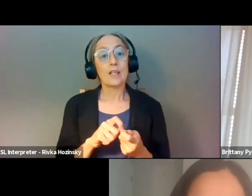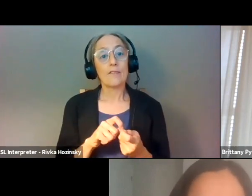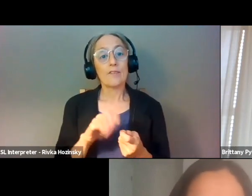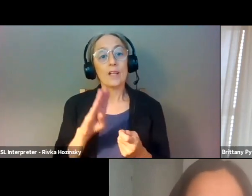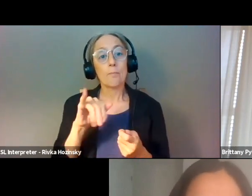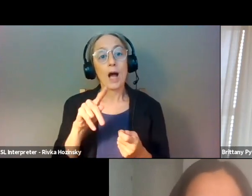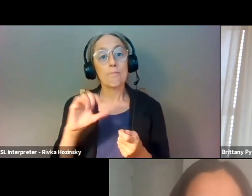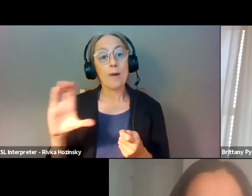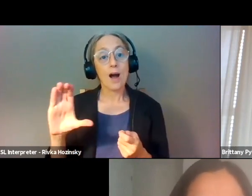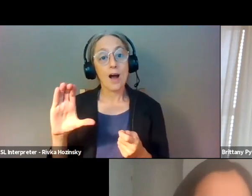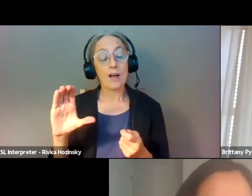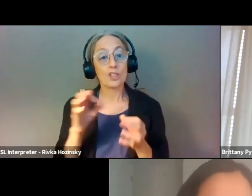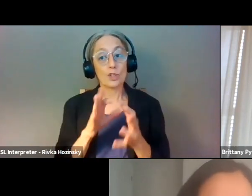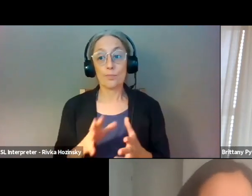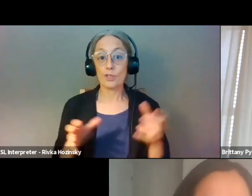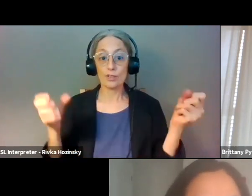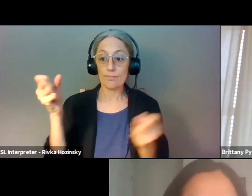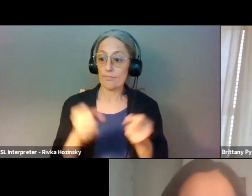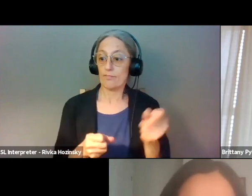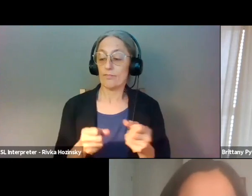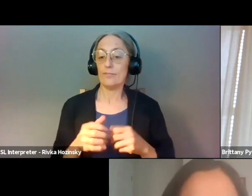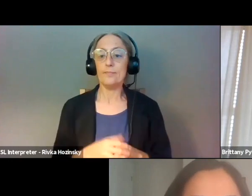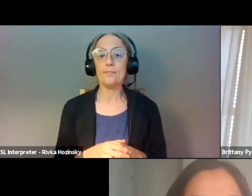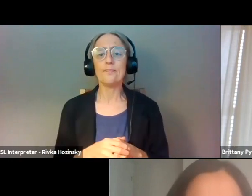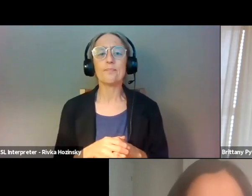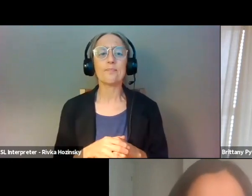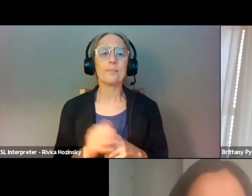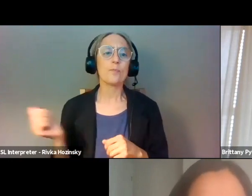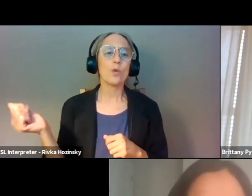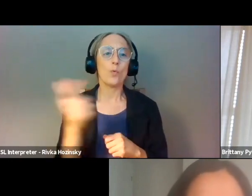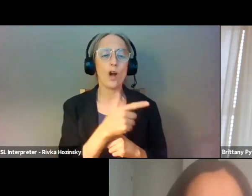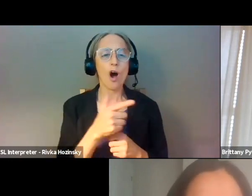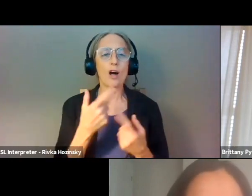I think this is something that we're all working towards having.